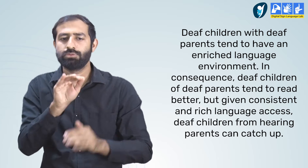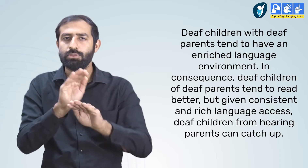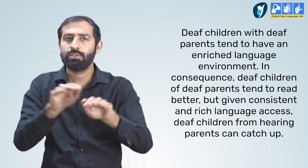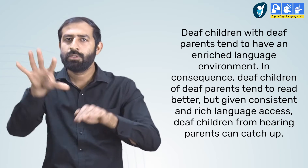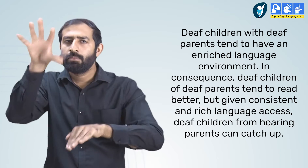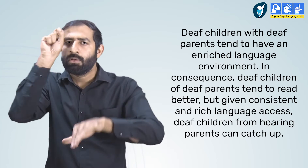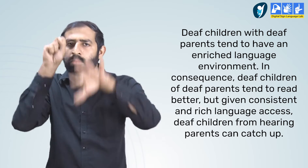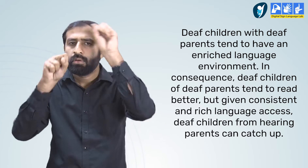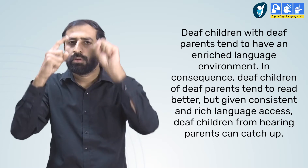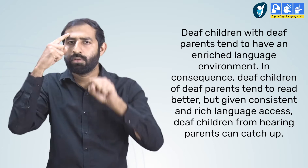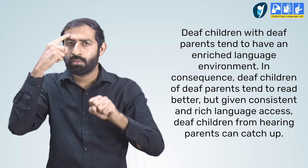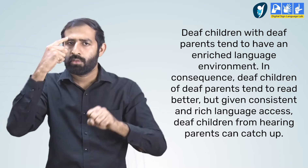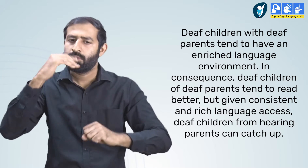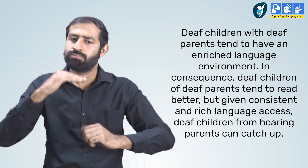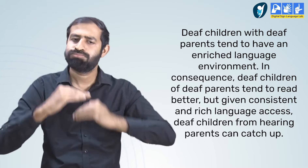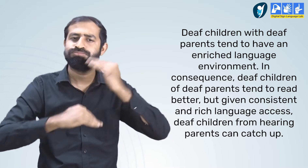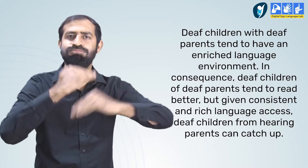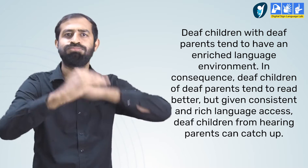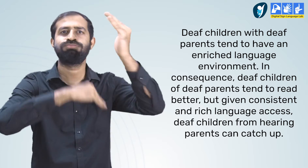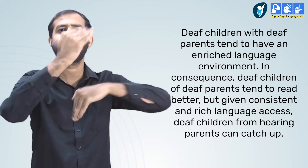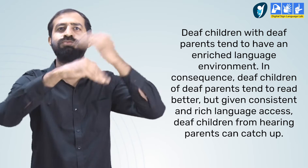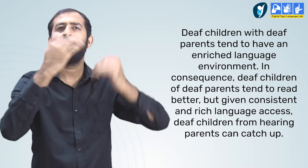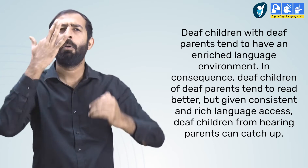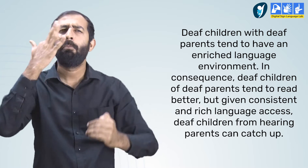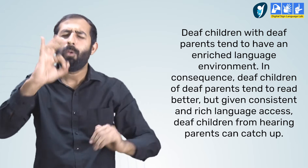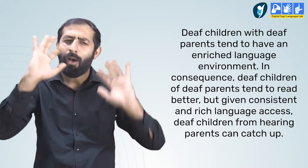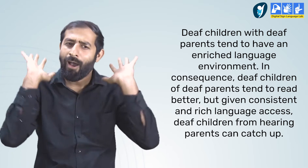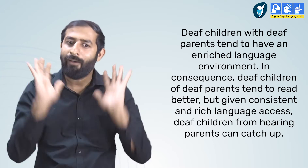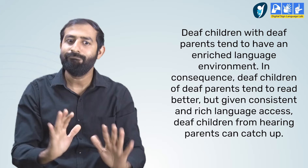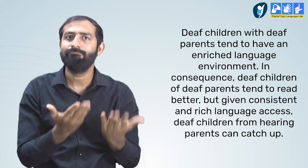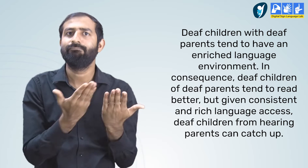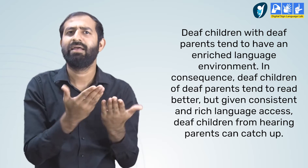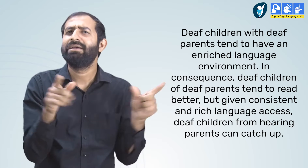As a result, deaf children of deaf parents may also do better. This is very necessary.